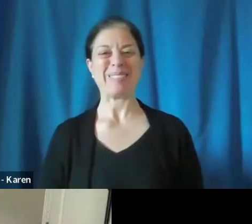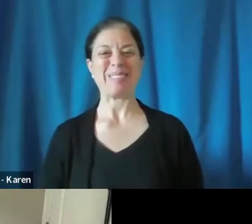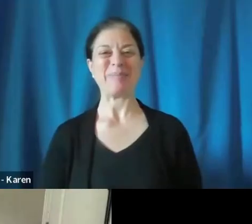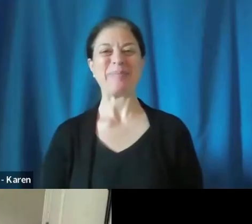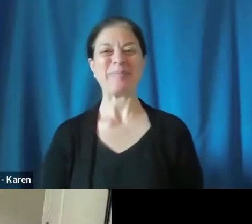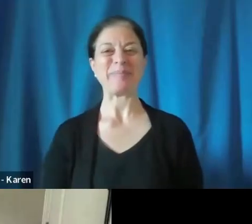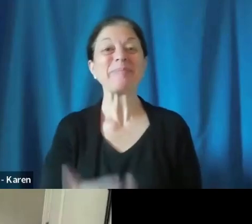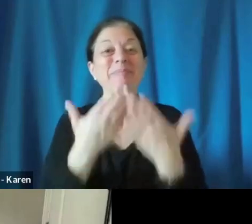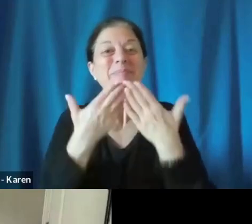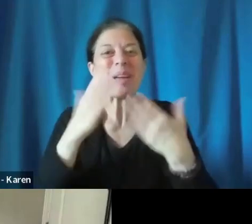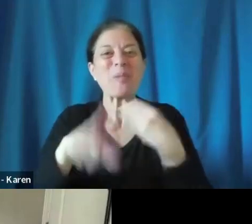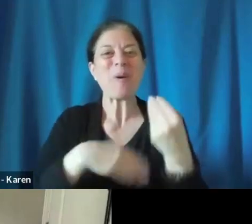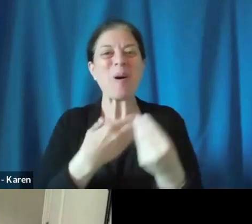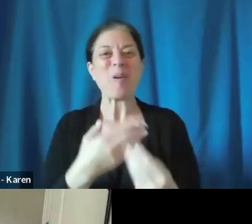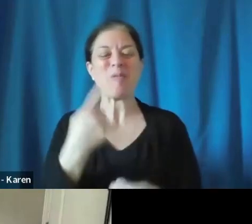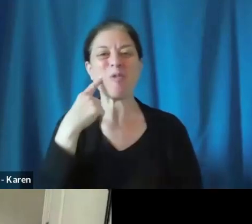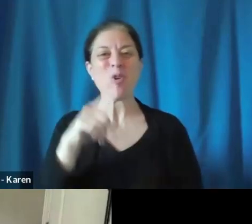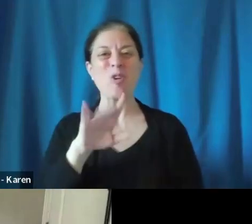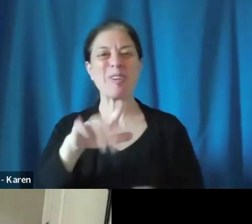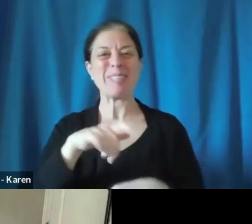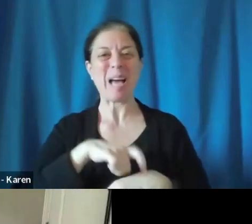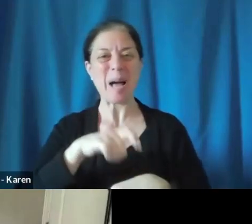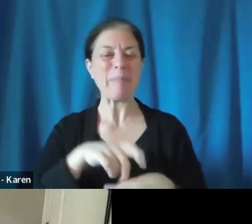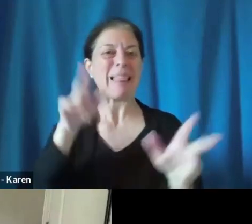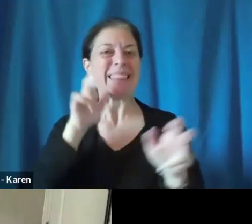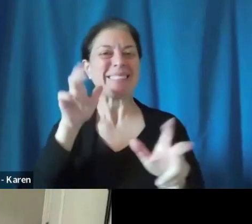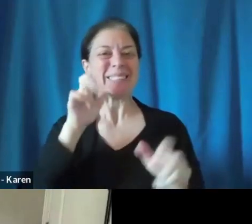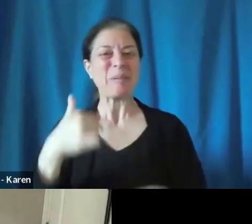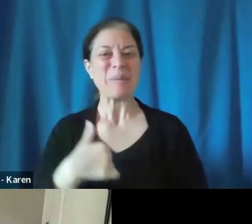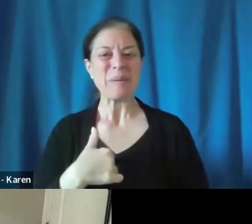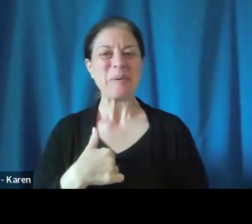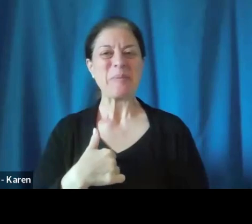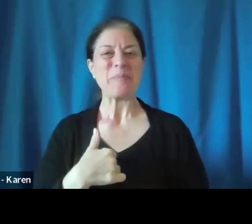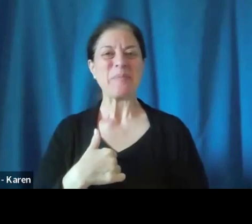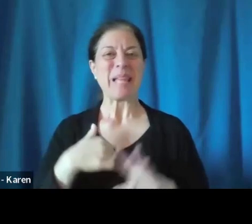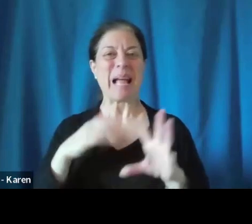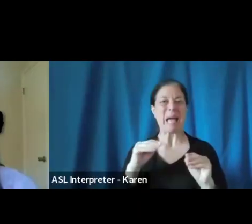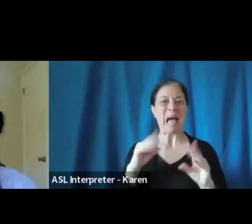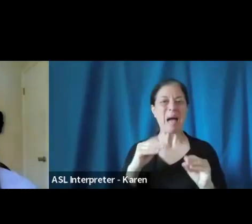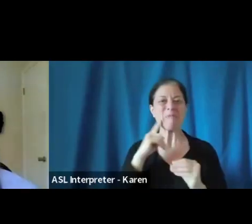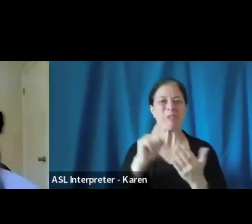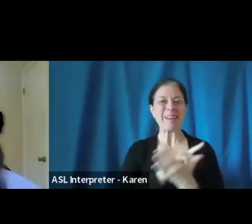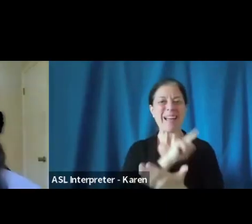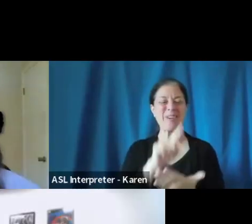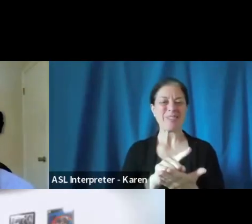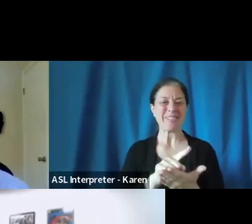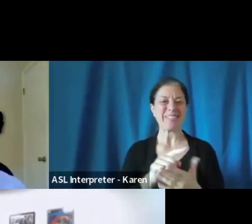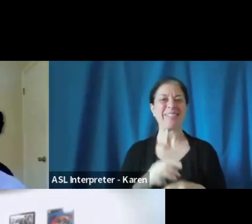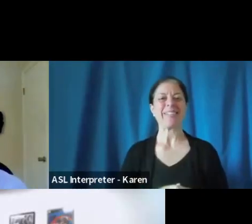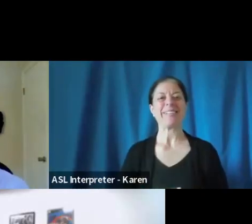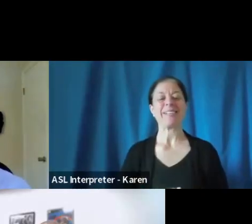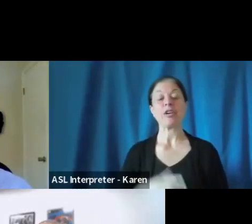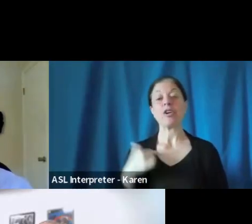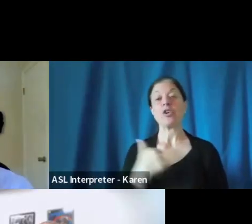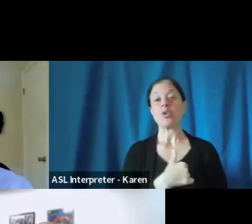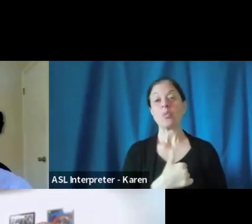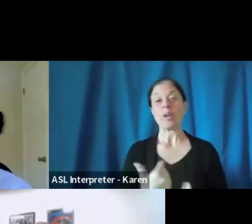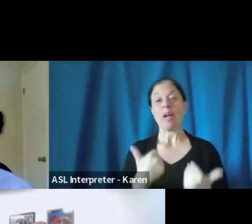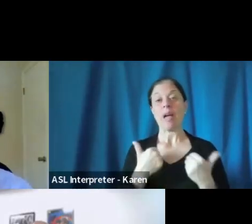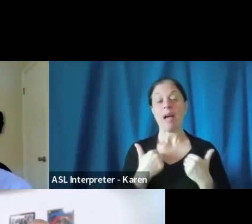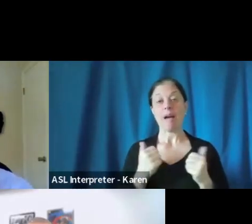I will go ahead and stop sharing my screen and I will invite our panelists here. So thank you all for your time and listening to me gab for about an